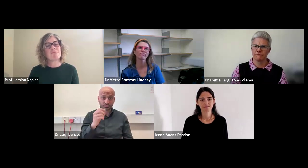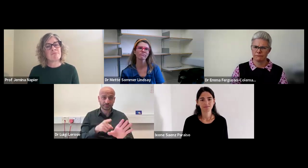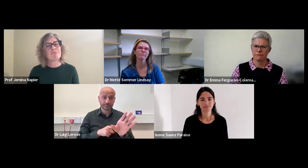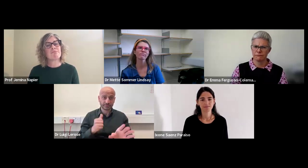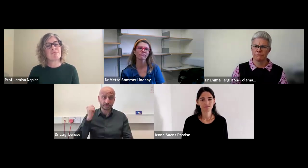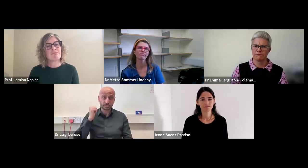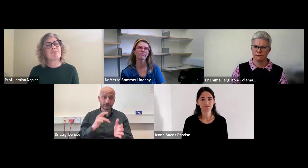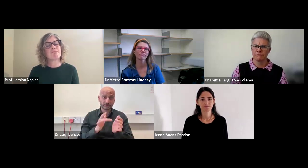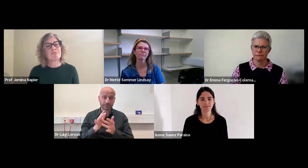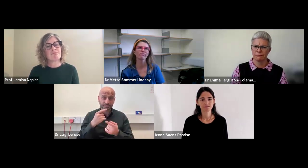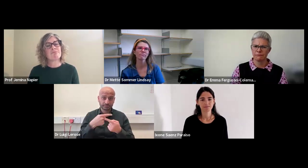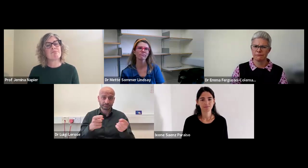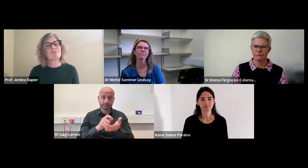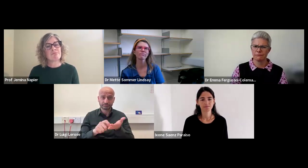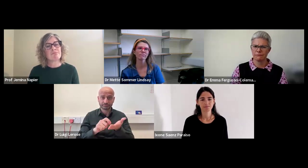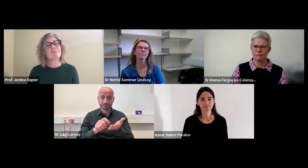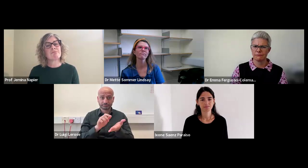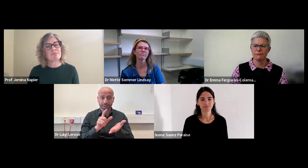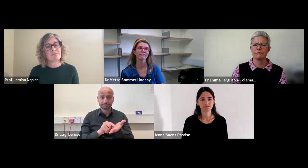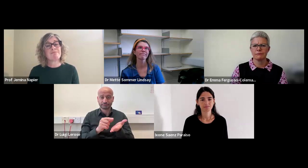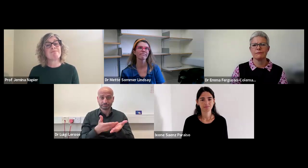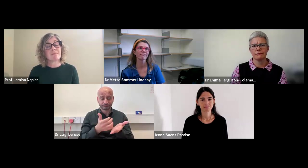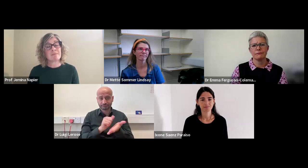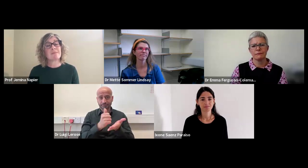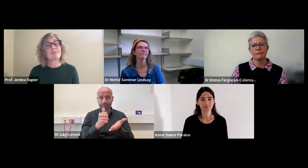learning. And I think back to 20 years ago, I mean Paddy wrote this book 20 years ago,